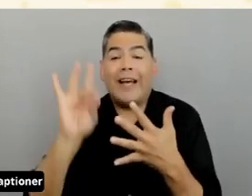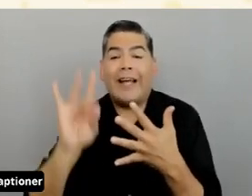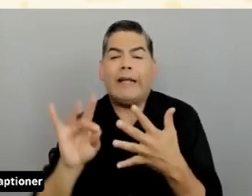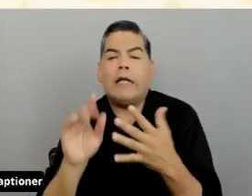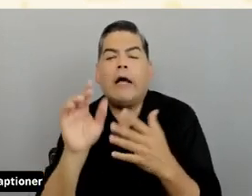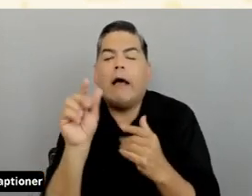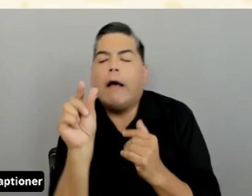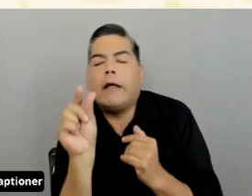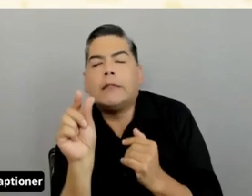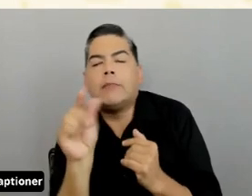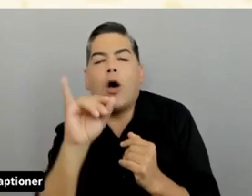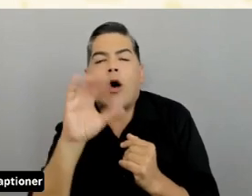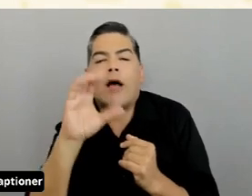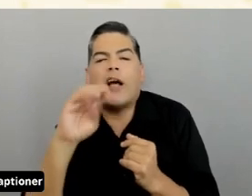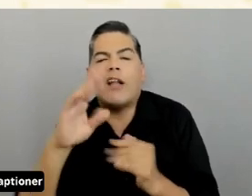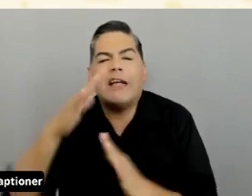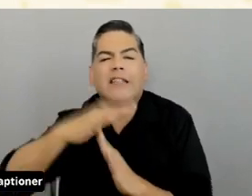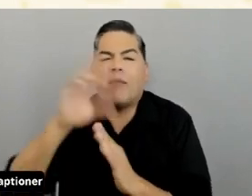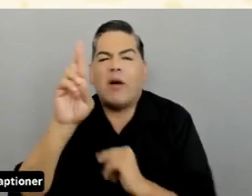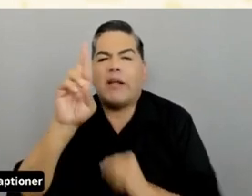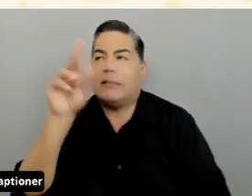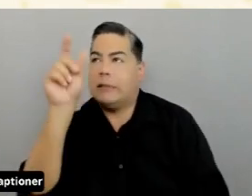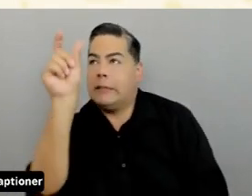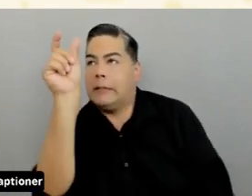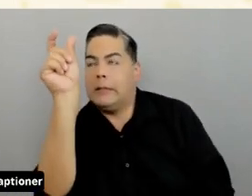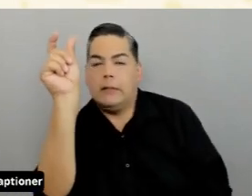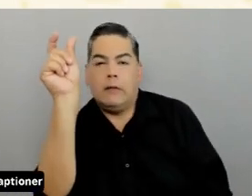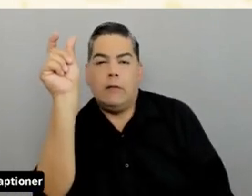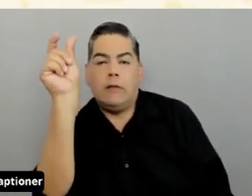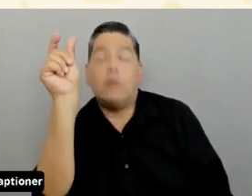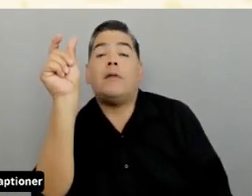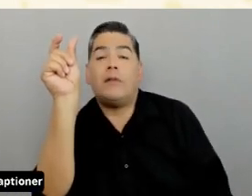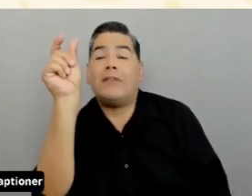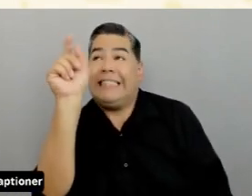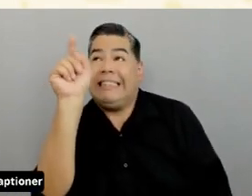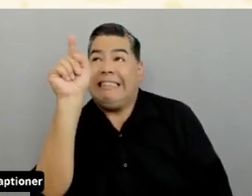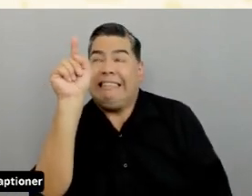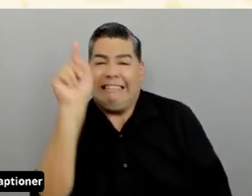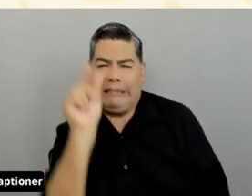at the top-right side of the screenshot that is a small icon,